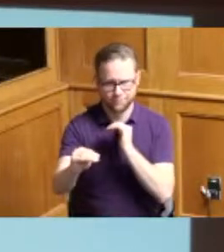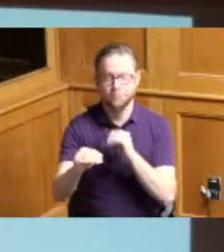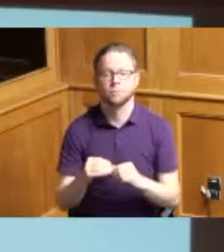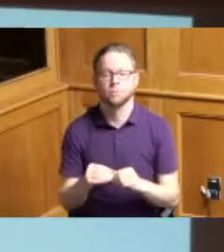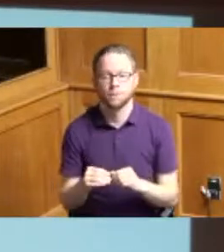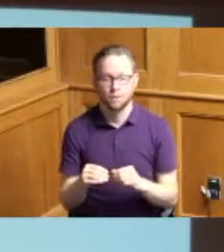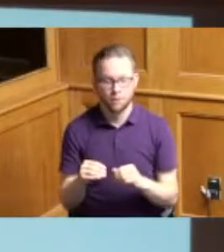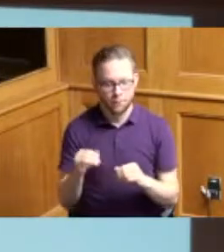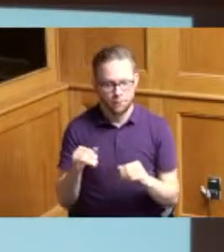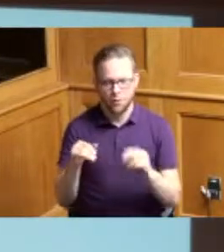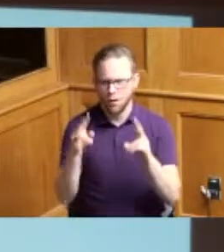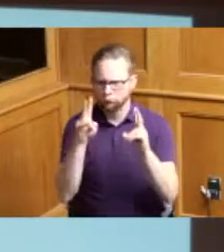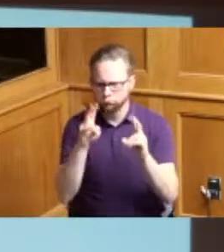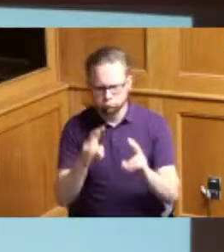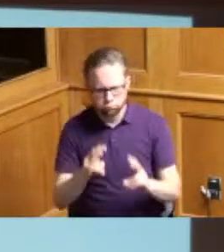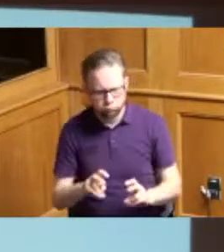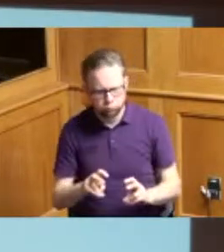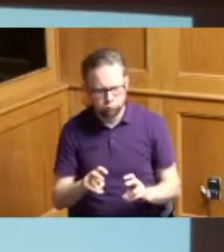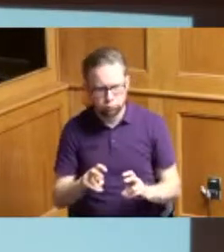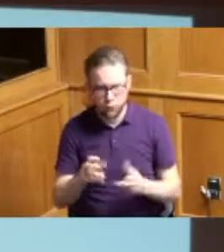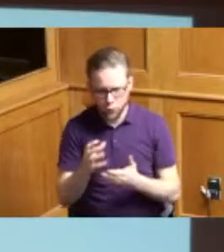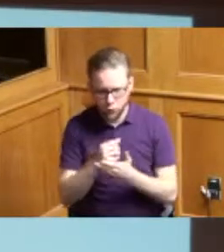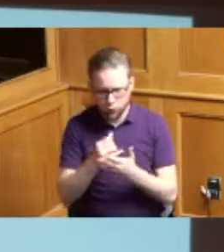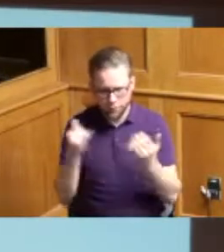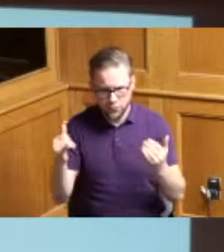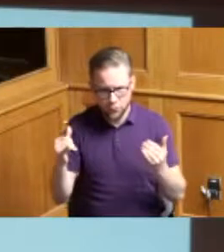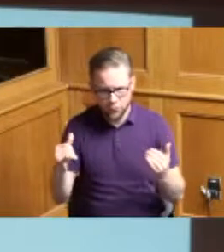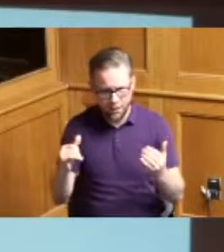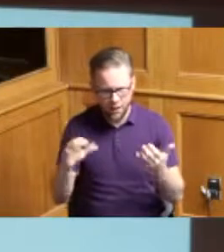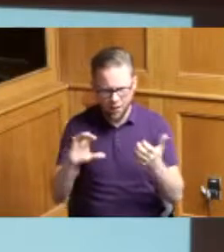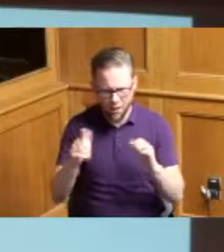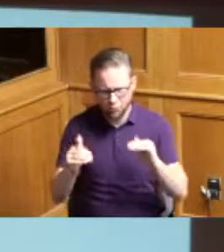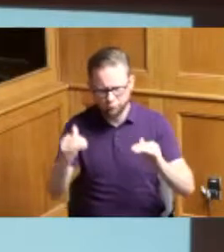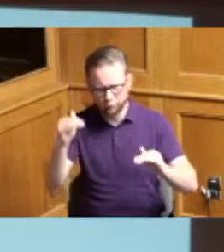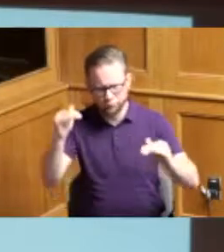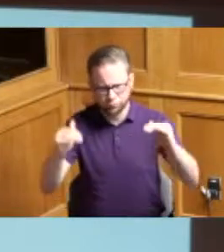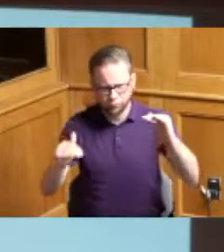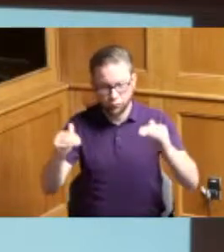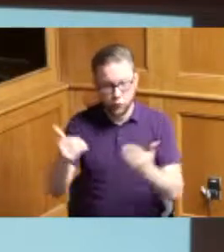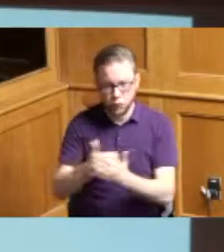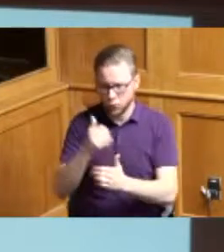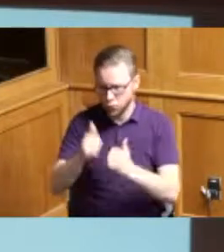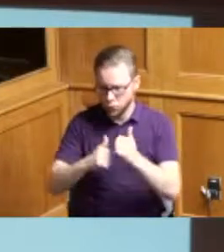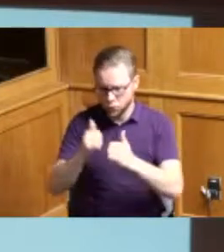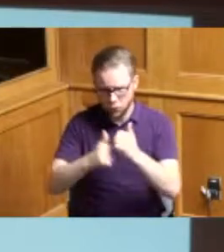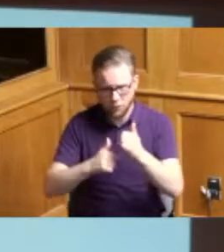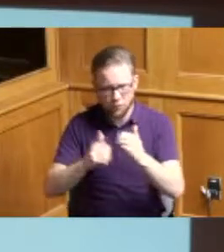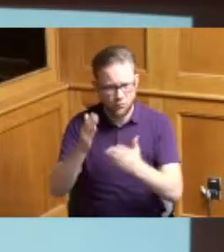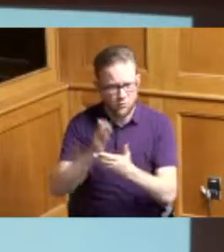evaluate the potential impact of a new rate structure that would change the way in which